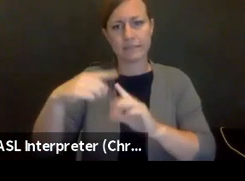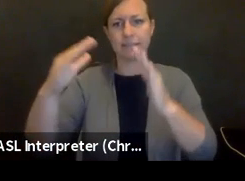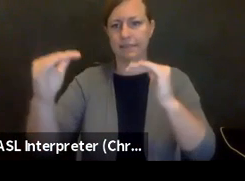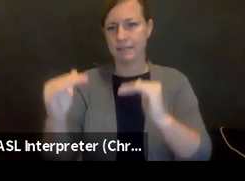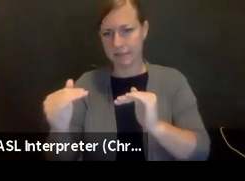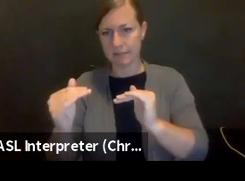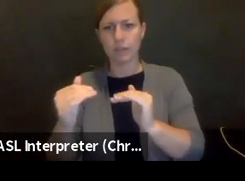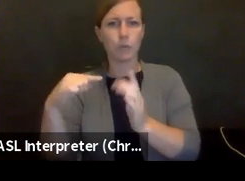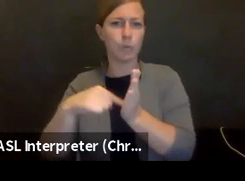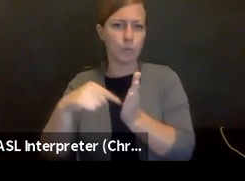Katherine Livick - ESD 112: what the due date is,